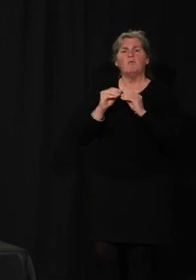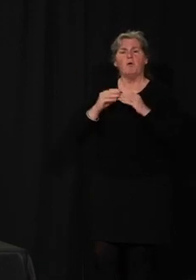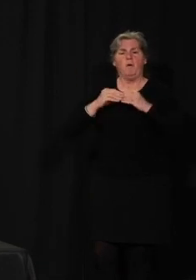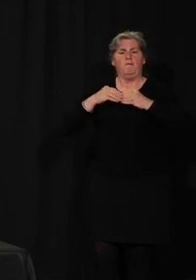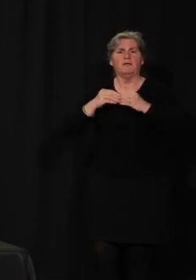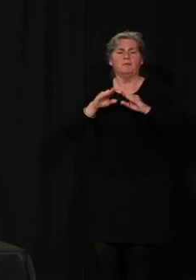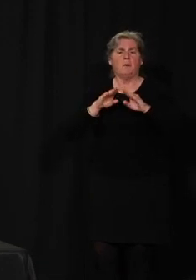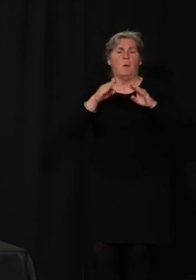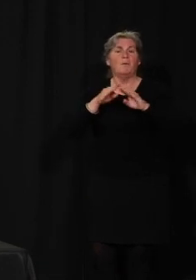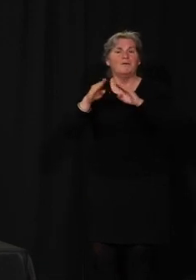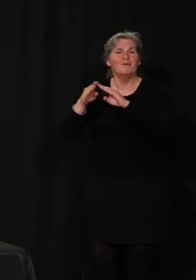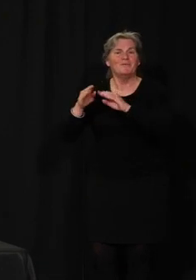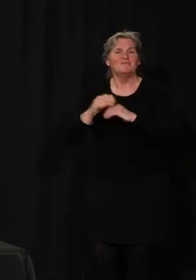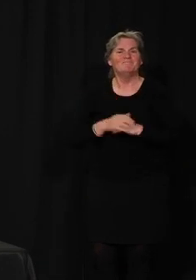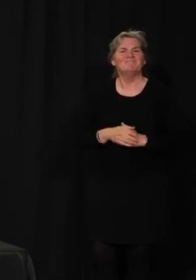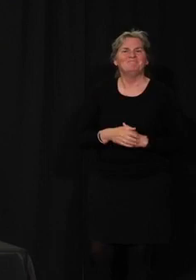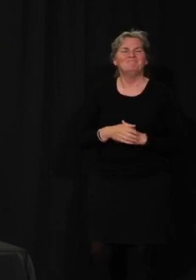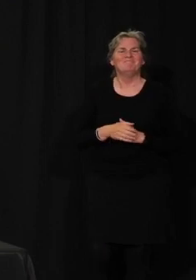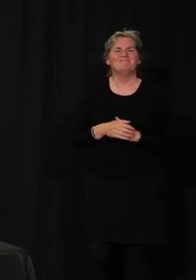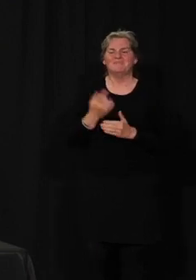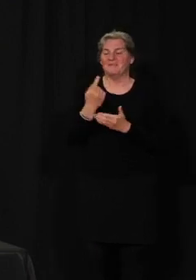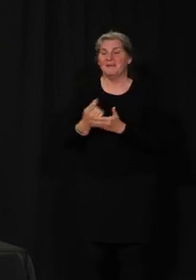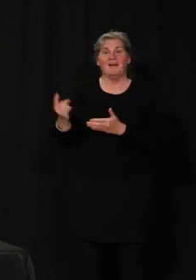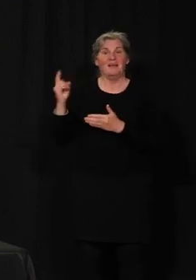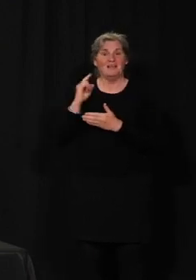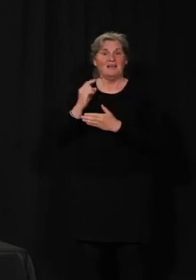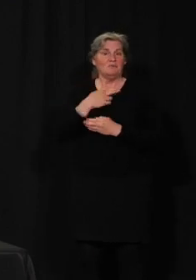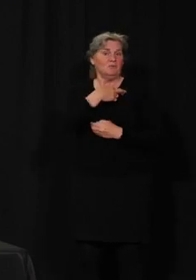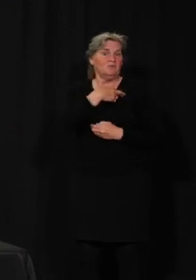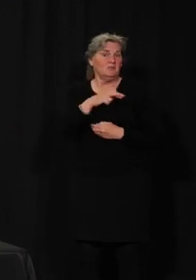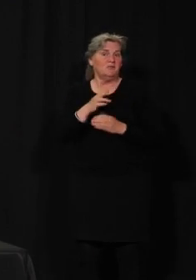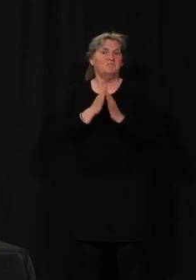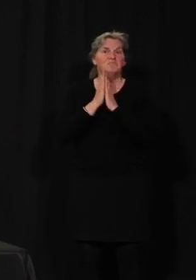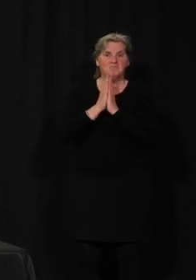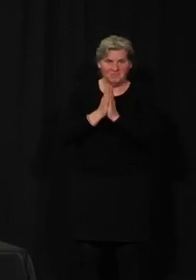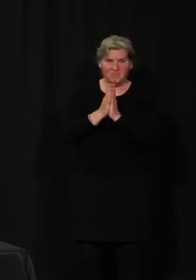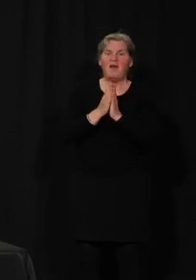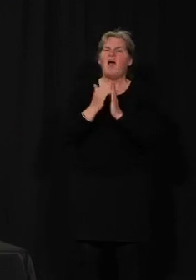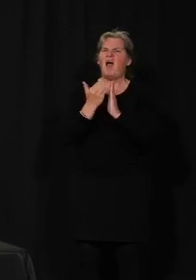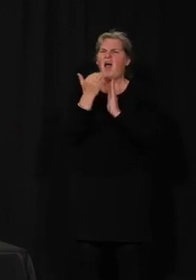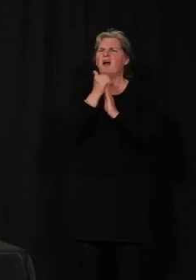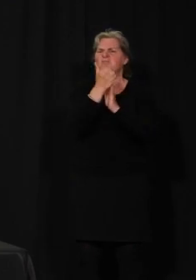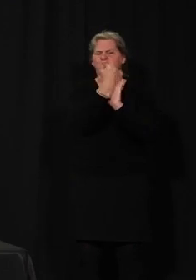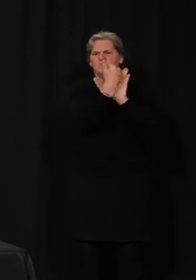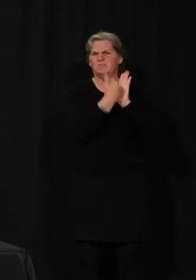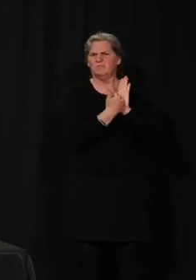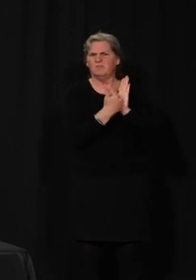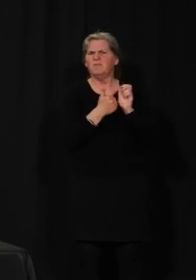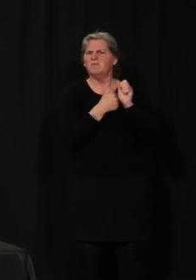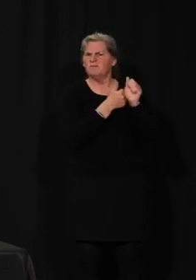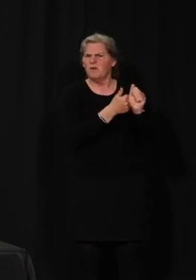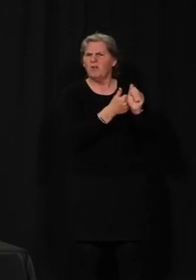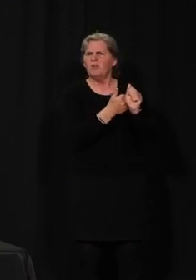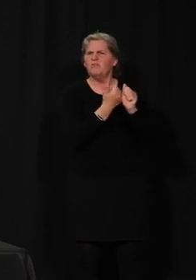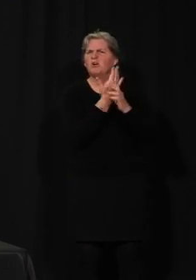Last week, faith-based leaders were given guidance to support a return to say for sure.